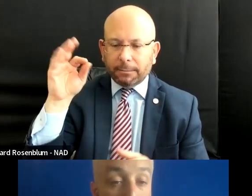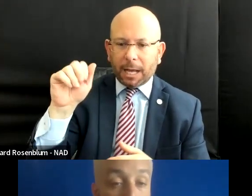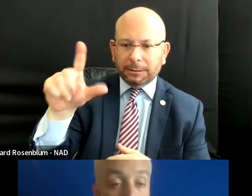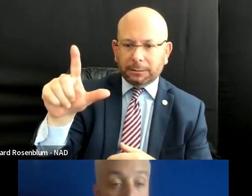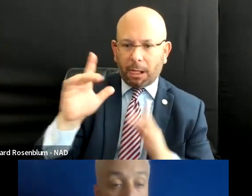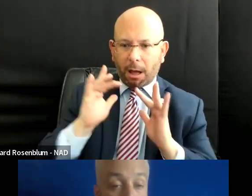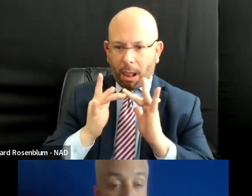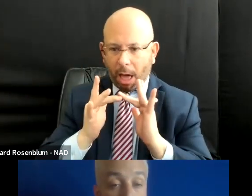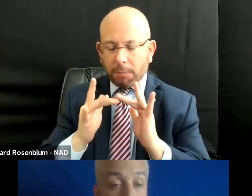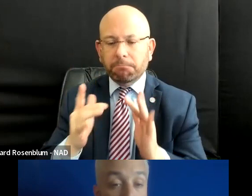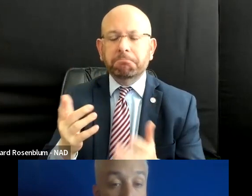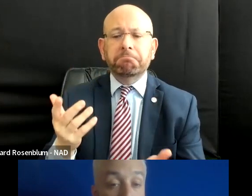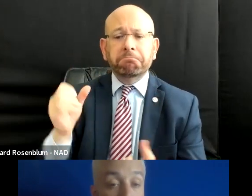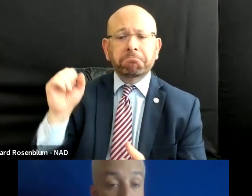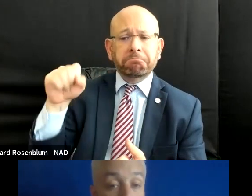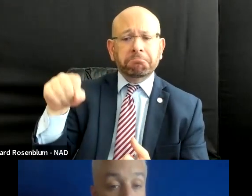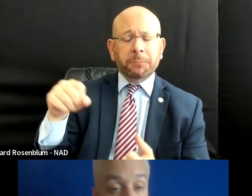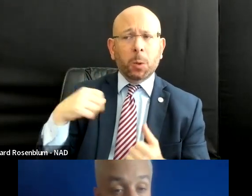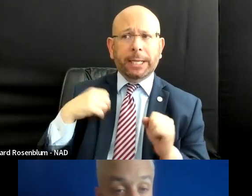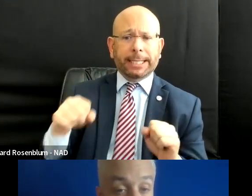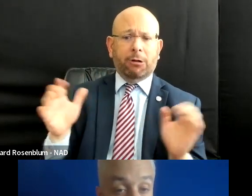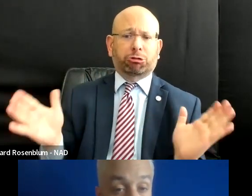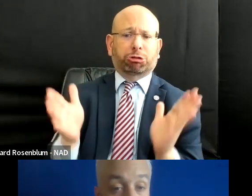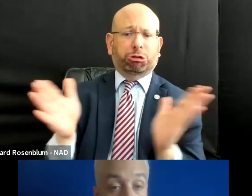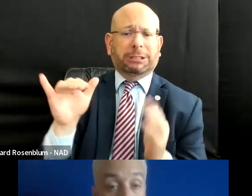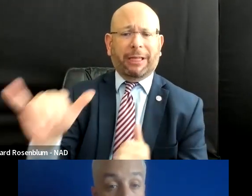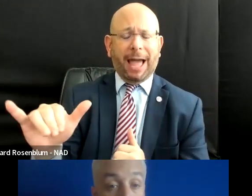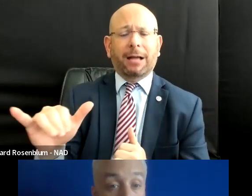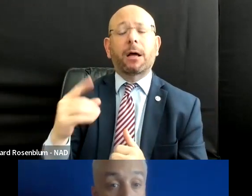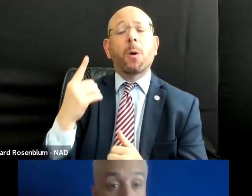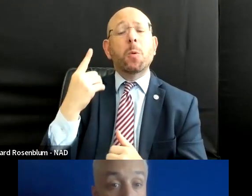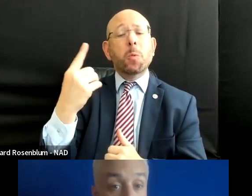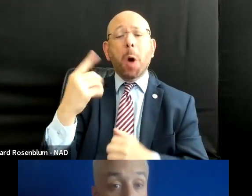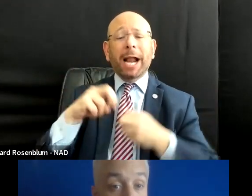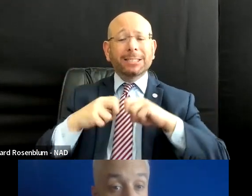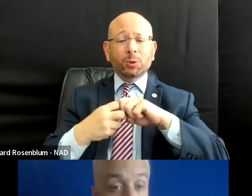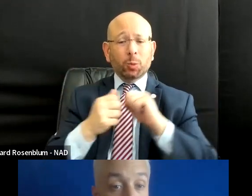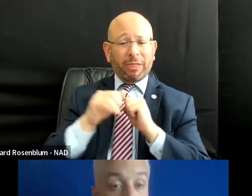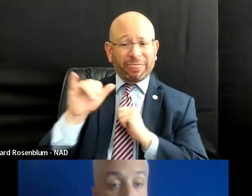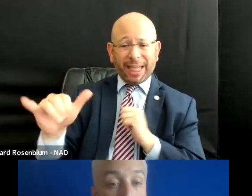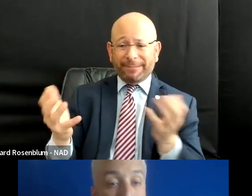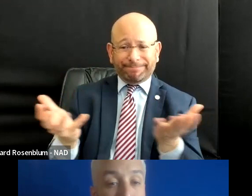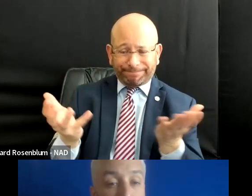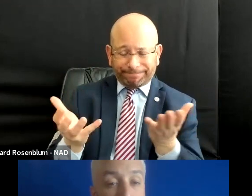access an interpreter? >> Howard Rosenblum: Yeah, that's actually before offed as a potential